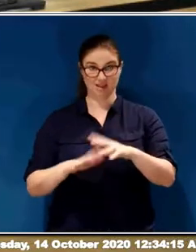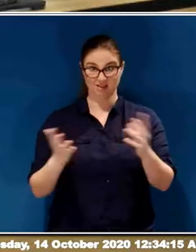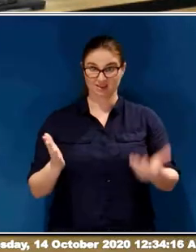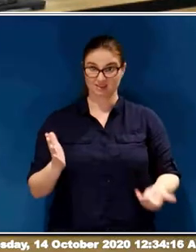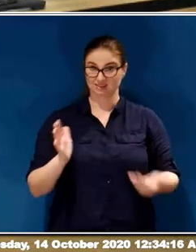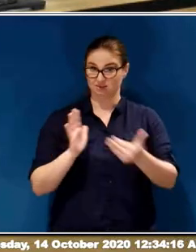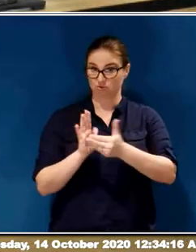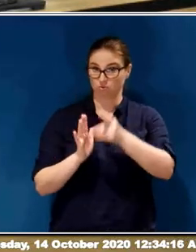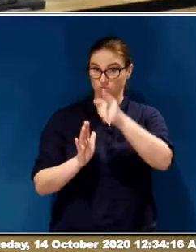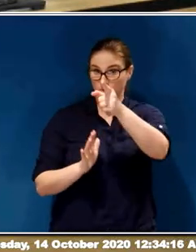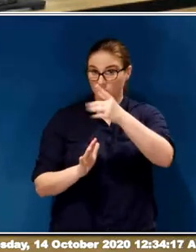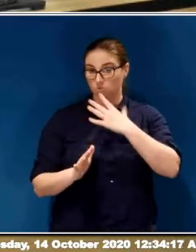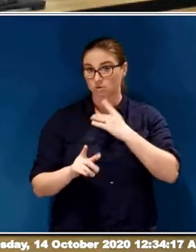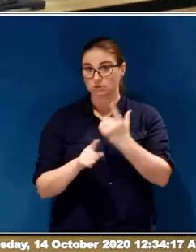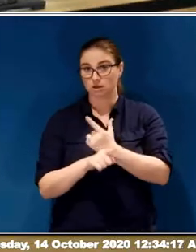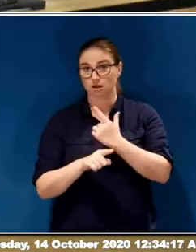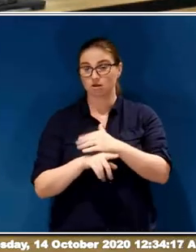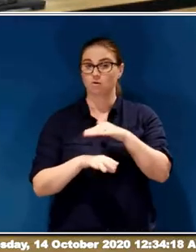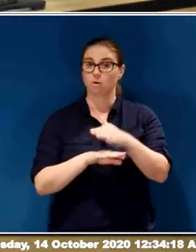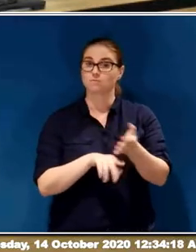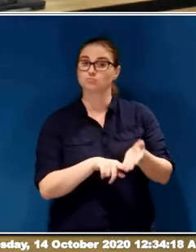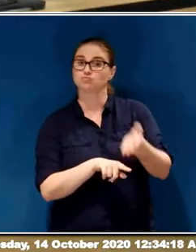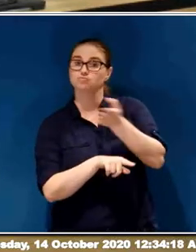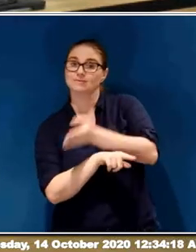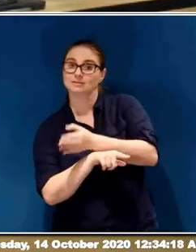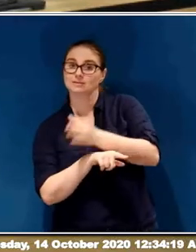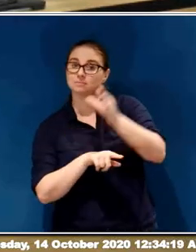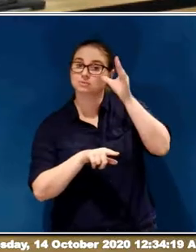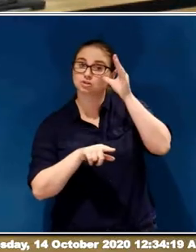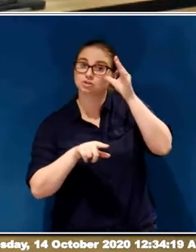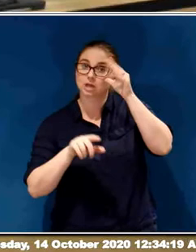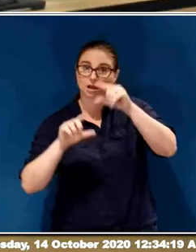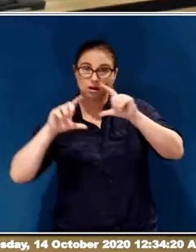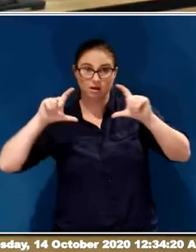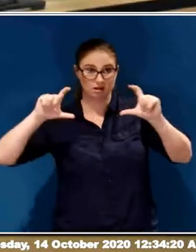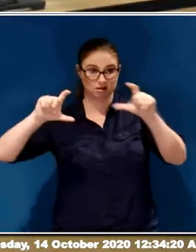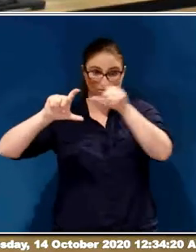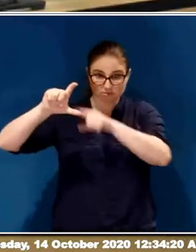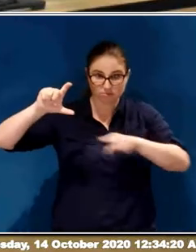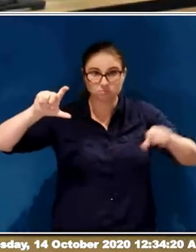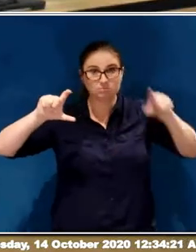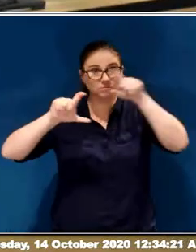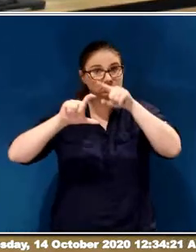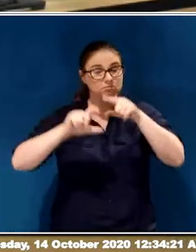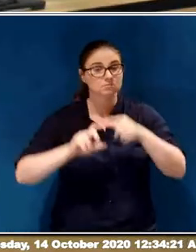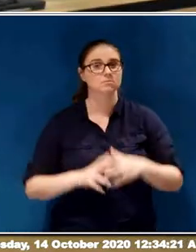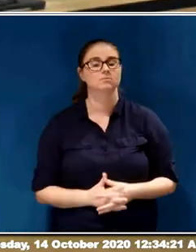DR de BRUIN: I wanted to make sure that it was understood that triangle I showed